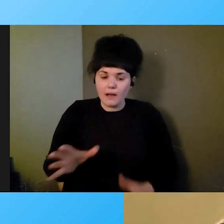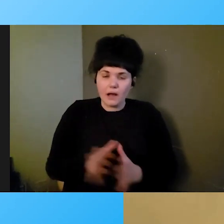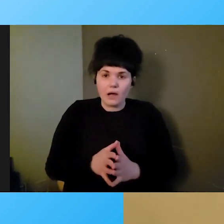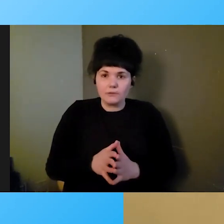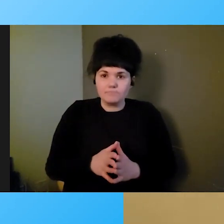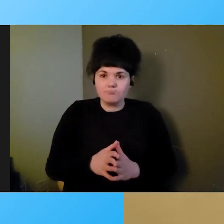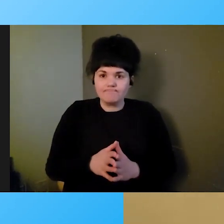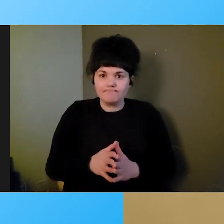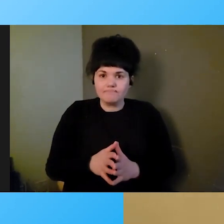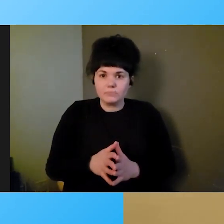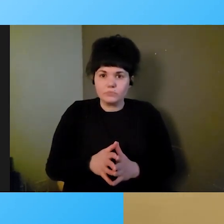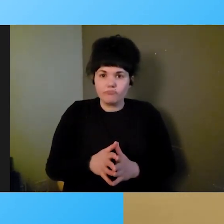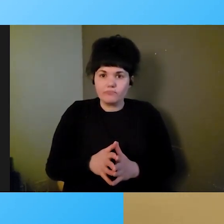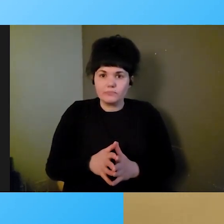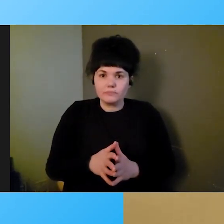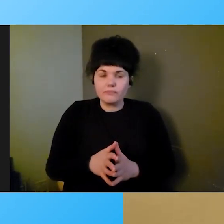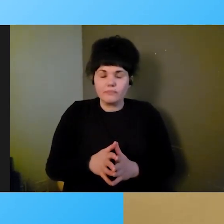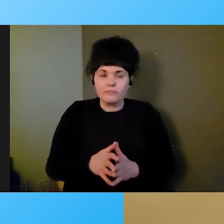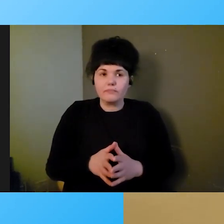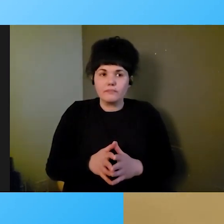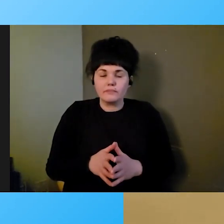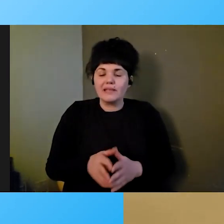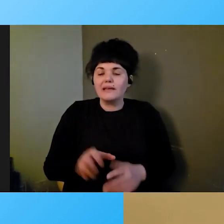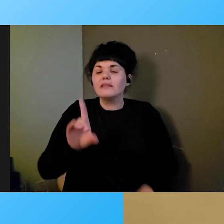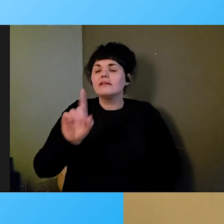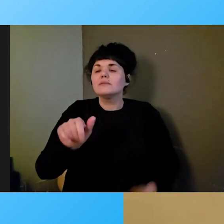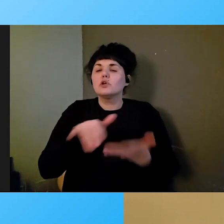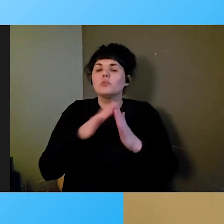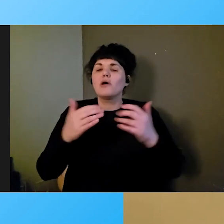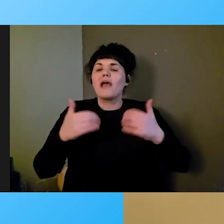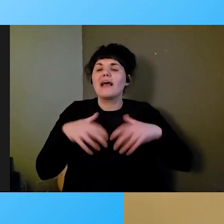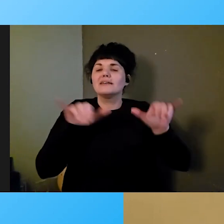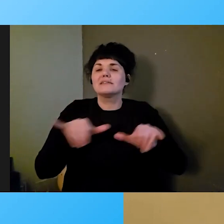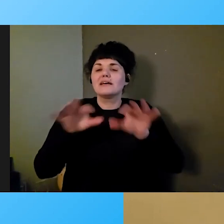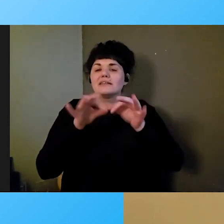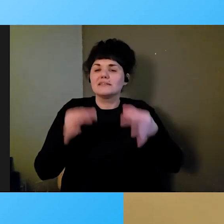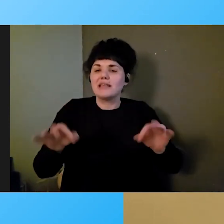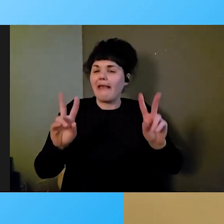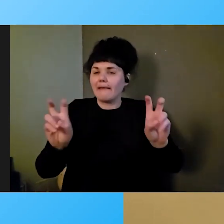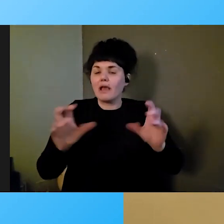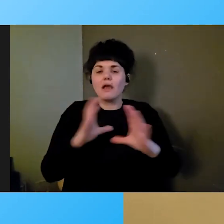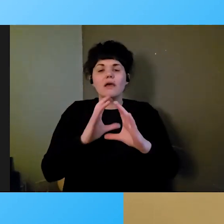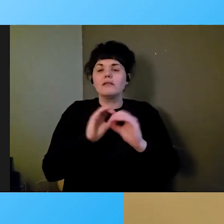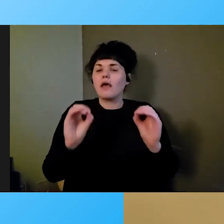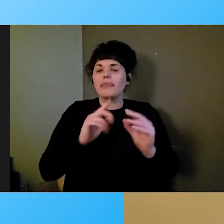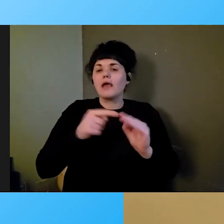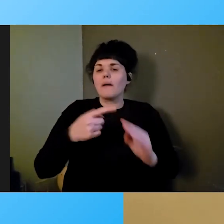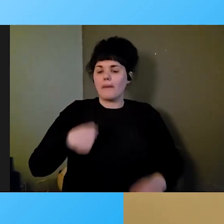saying in the disability community nothing about us without us. And we have